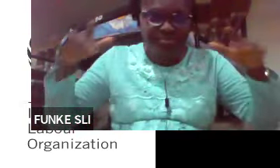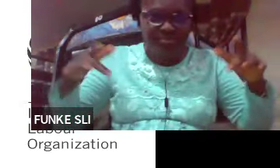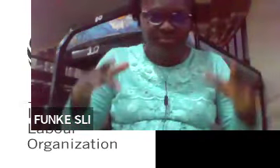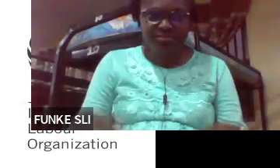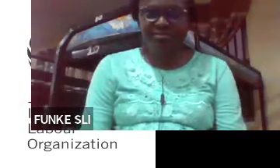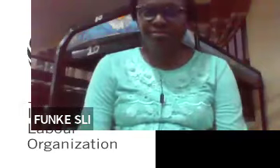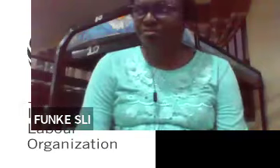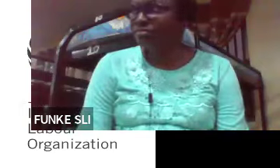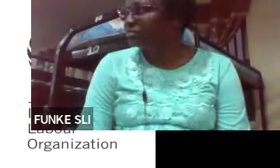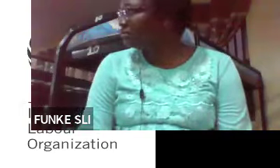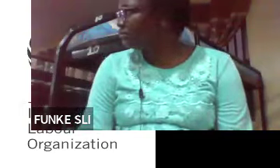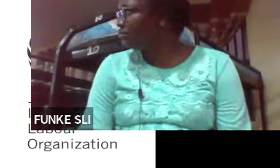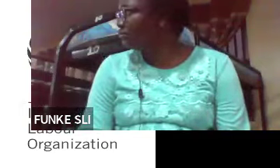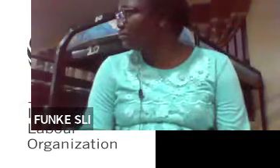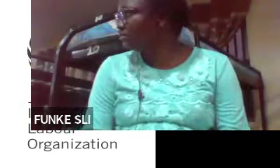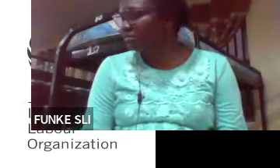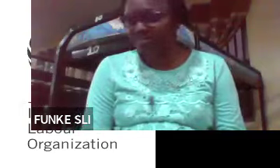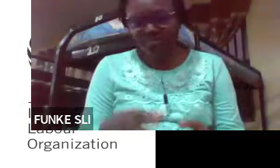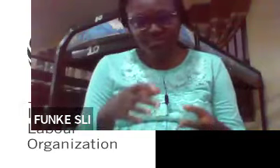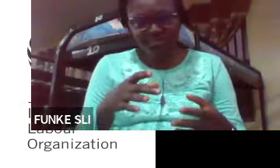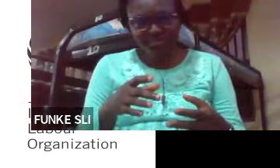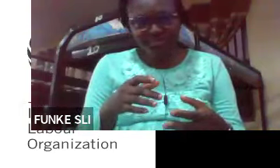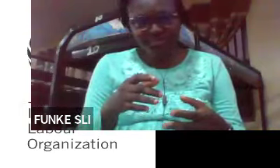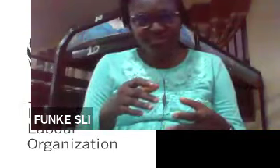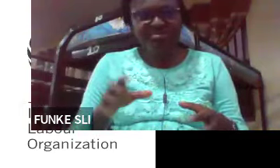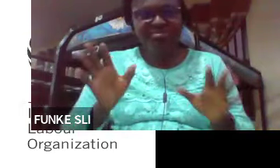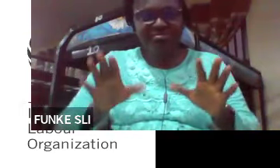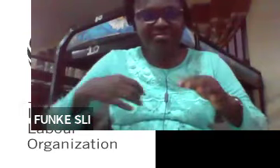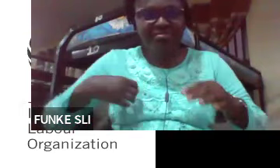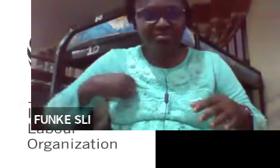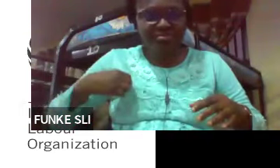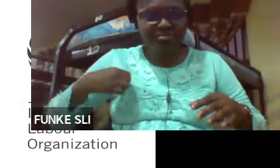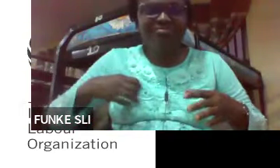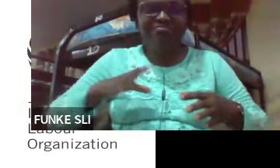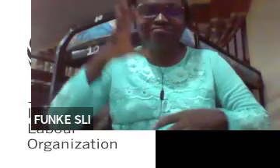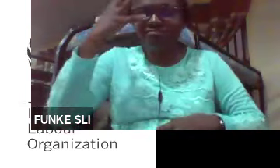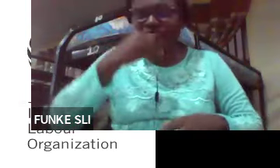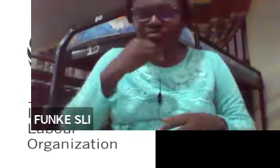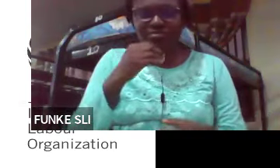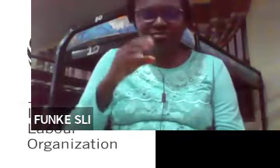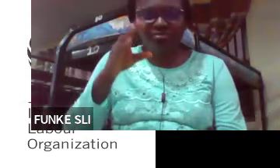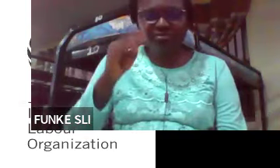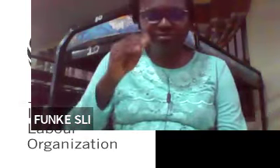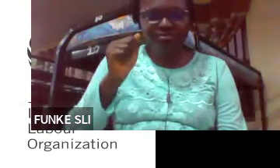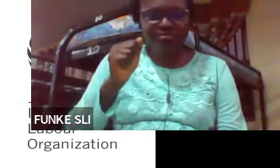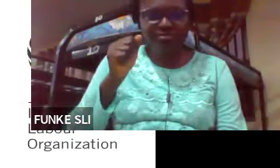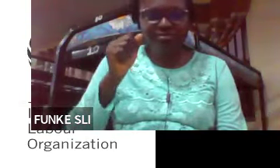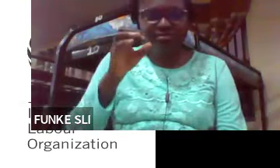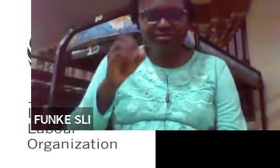Dotun Akinseinde: and likes people hearing what he saws. Dotun Akinseinde: Buyer loves cooking and baking.